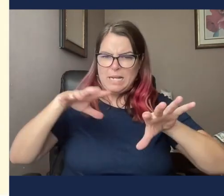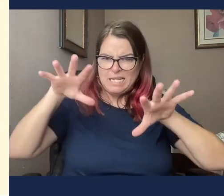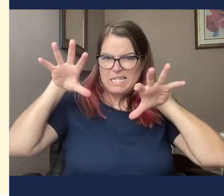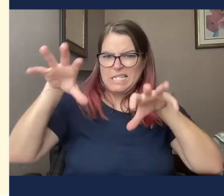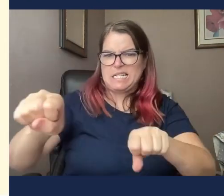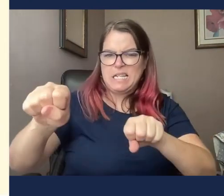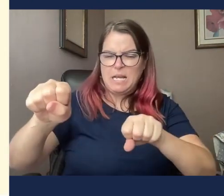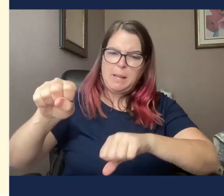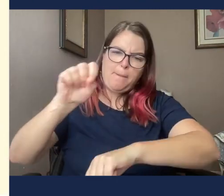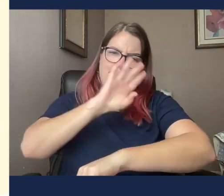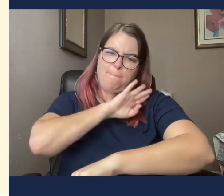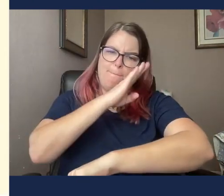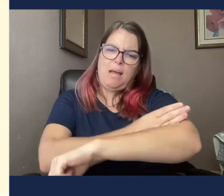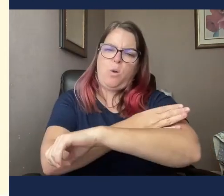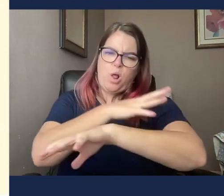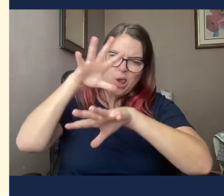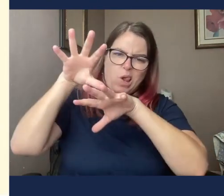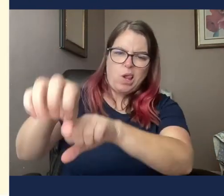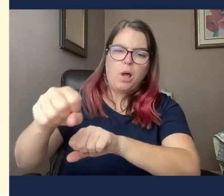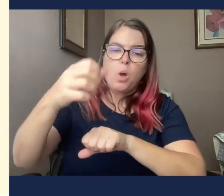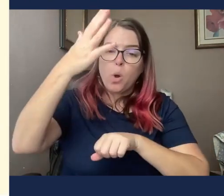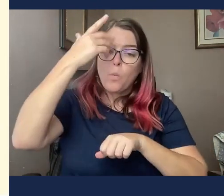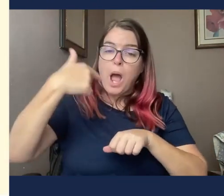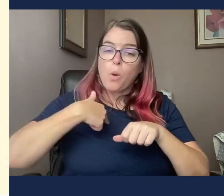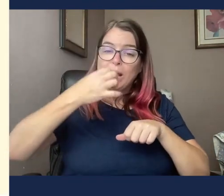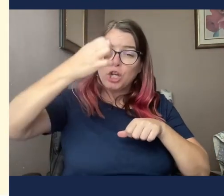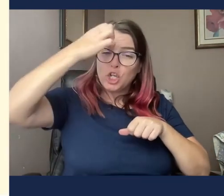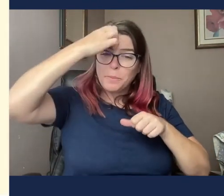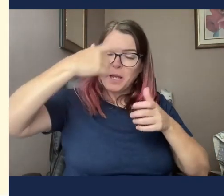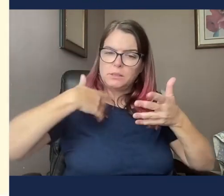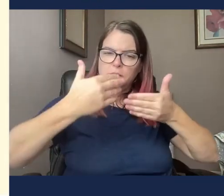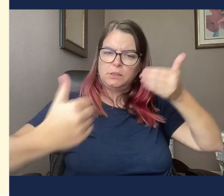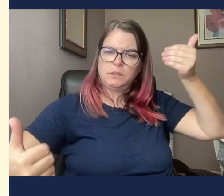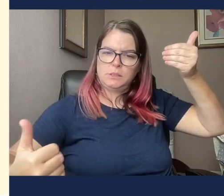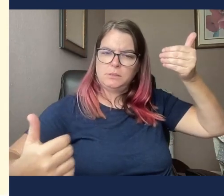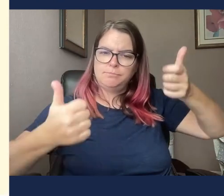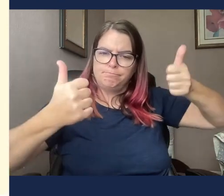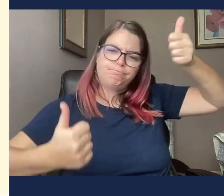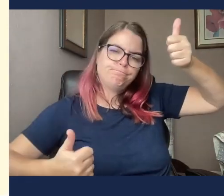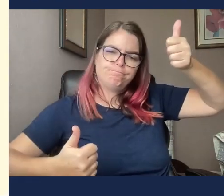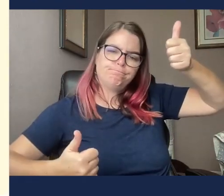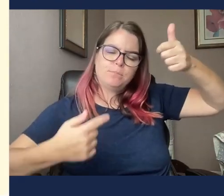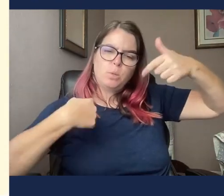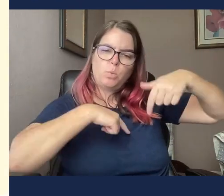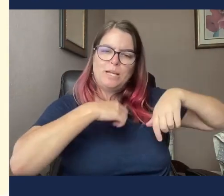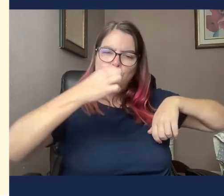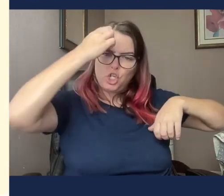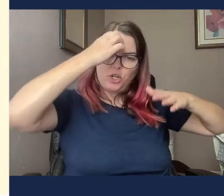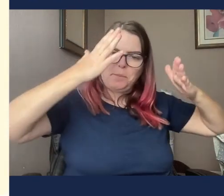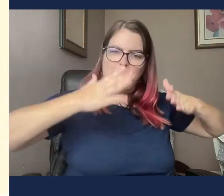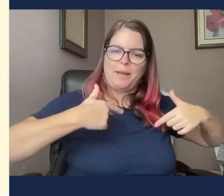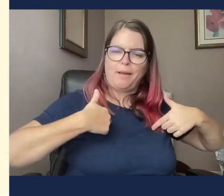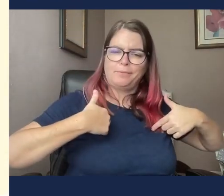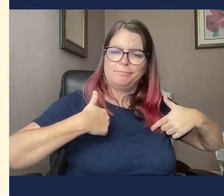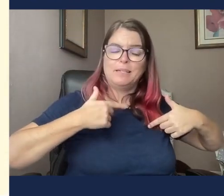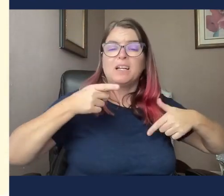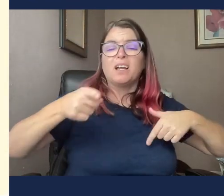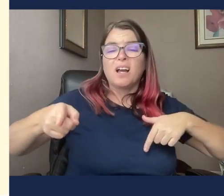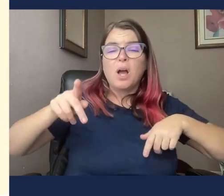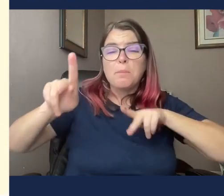airports. Government policies. And even calls for a Muslim registry, which politicians called for repeatedly. The picture on this slide